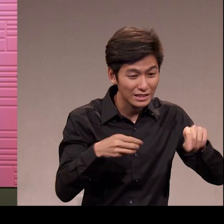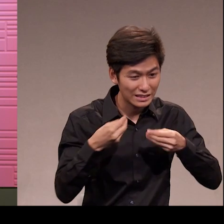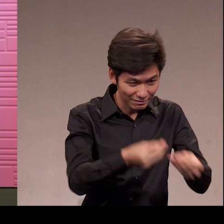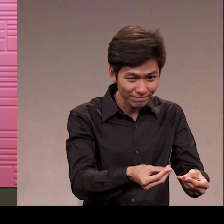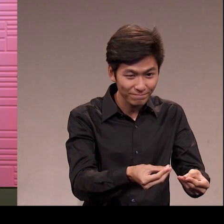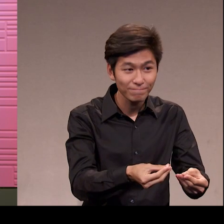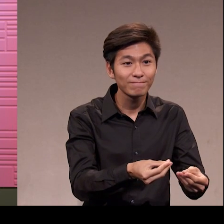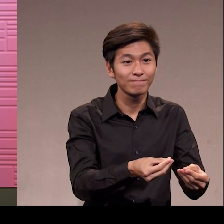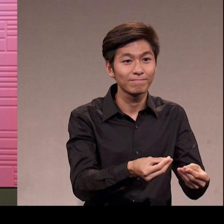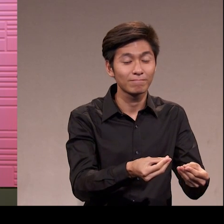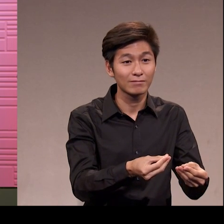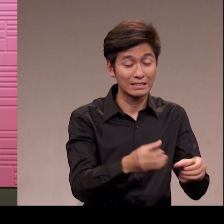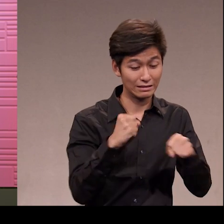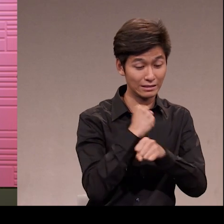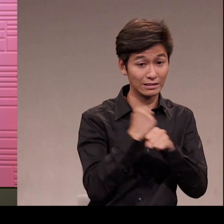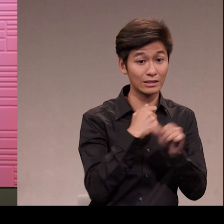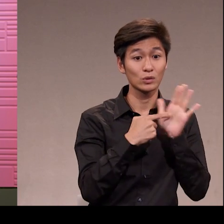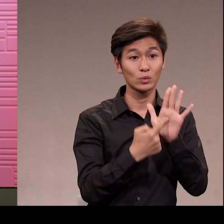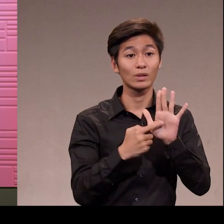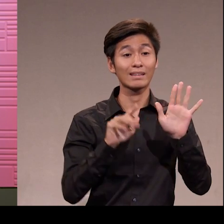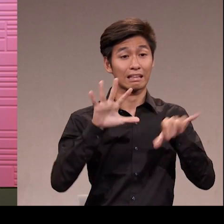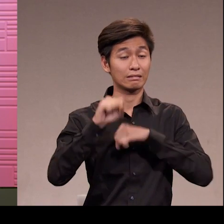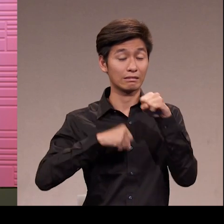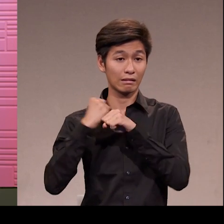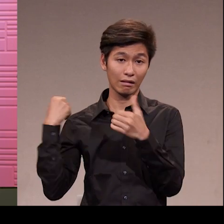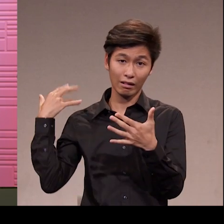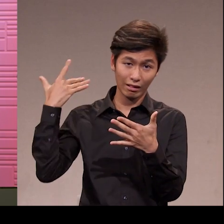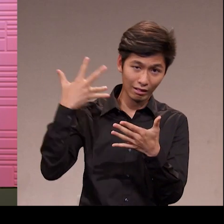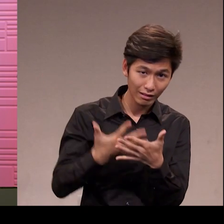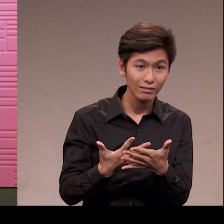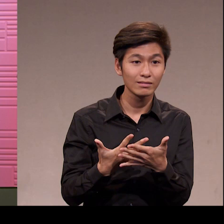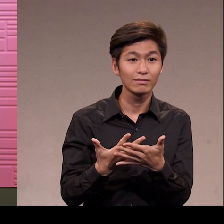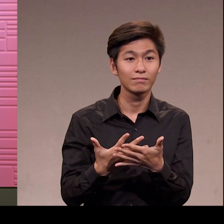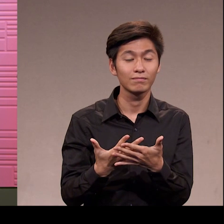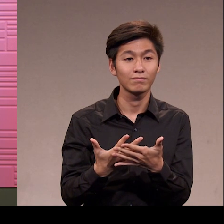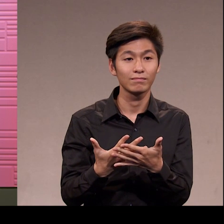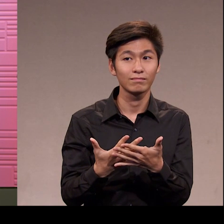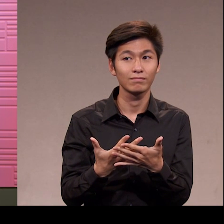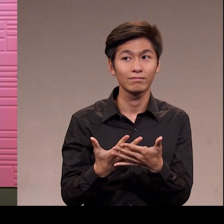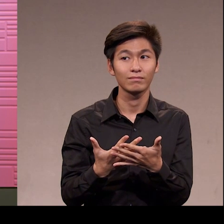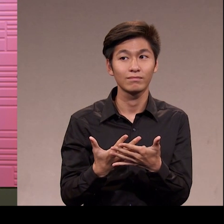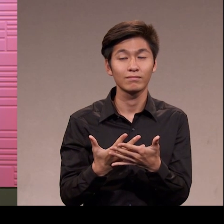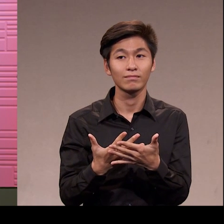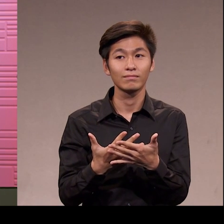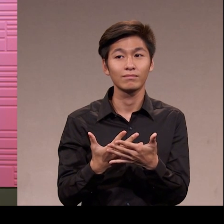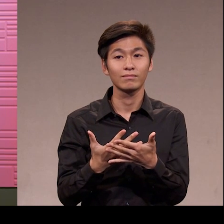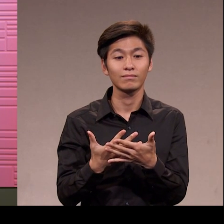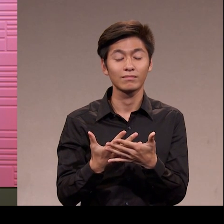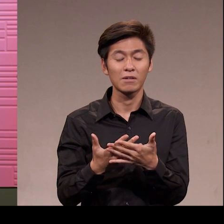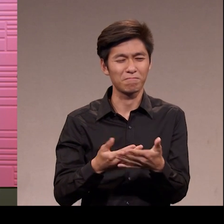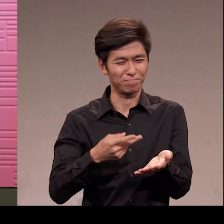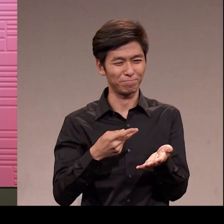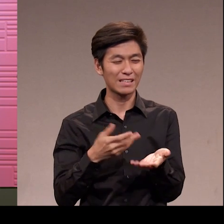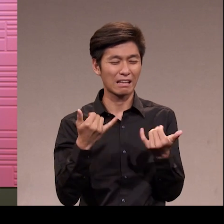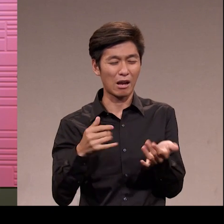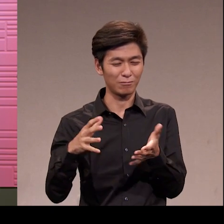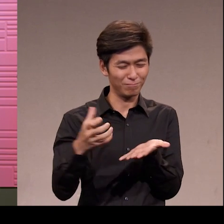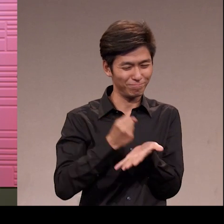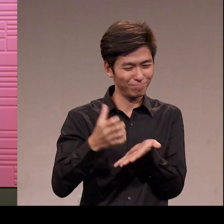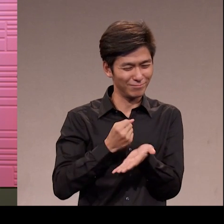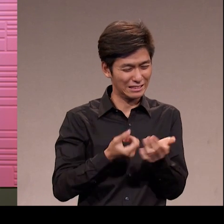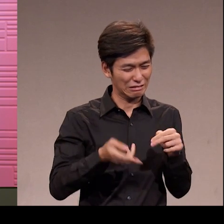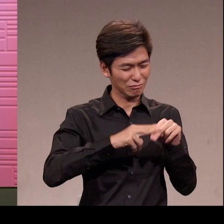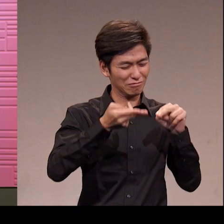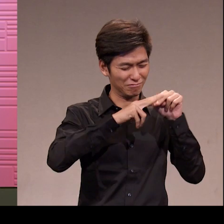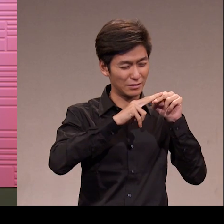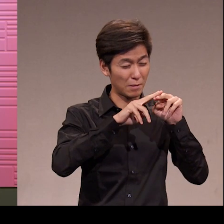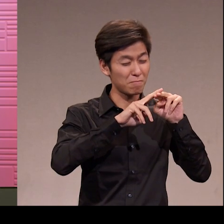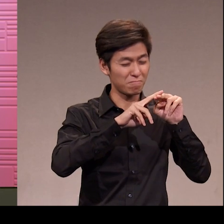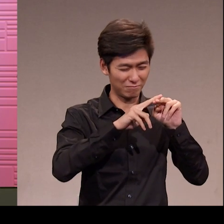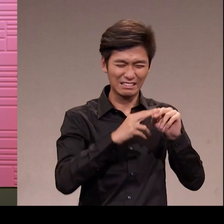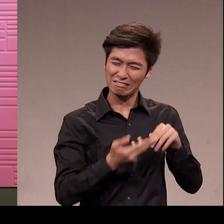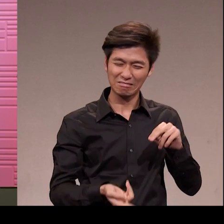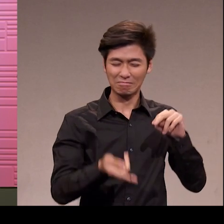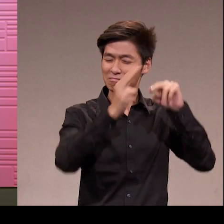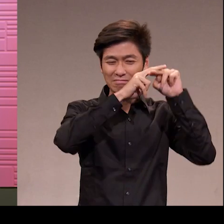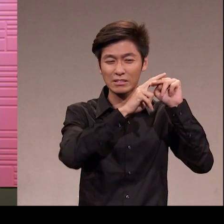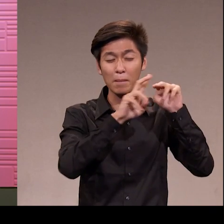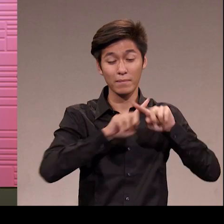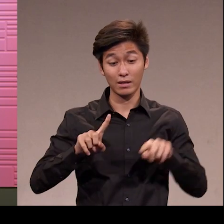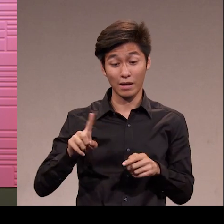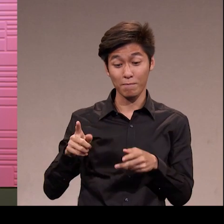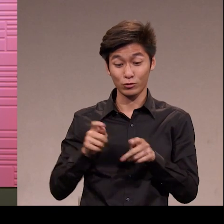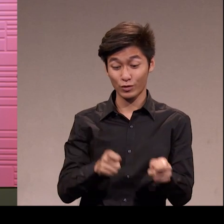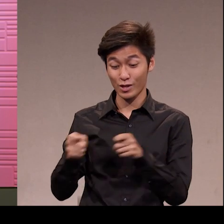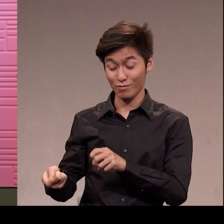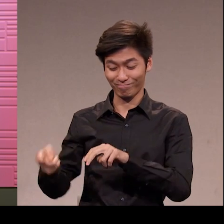In fact according to statistics in the past 10 years, the quantum of wage increase is higher than fare increase,